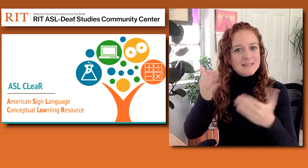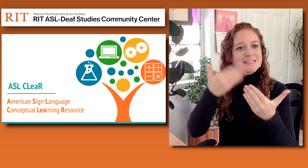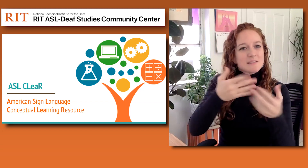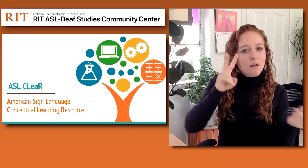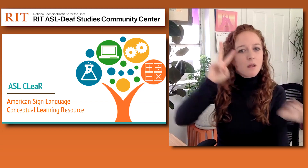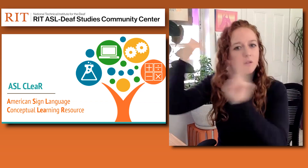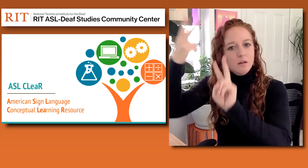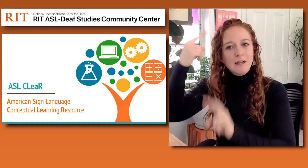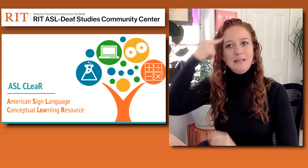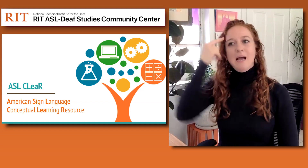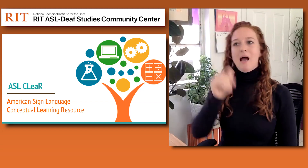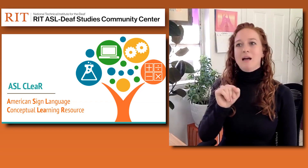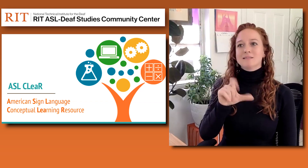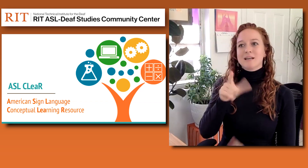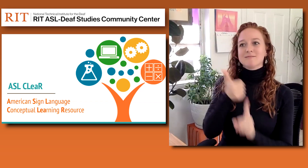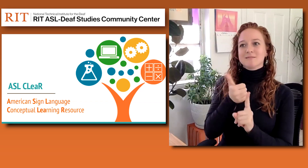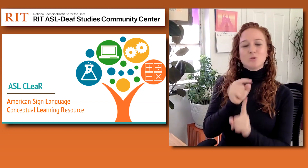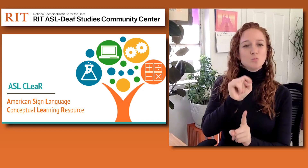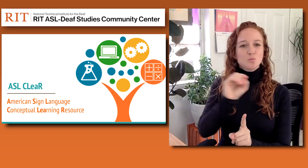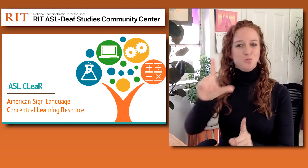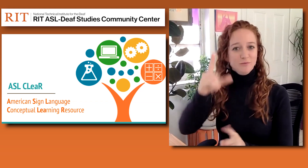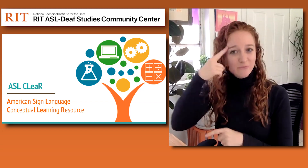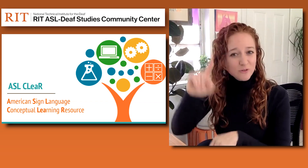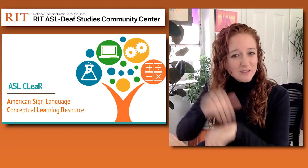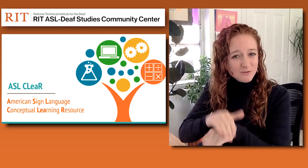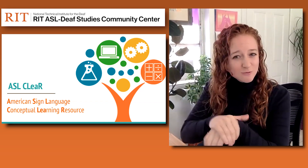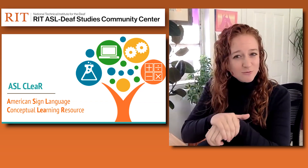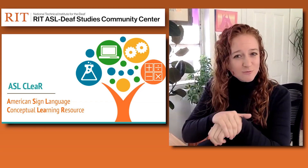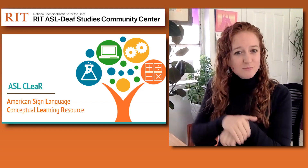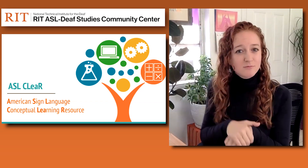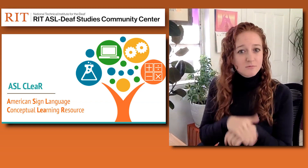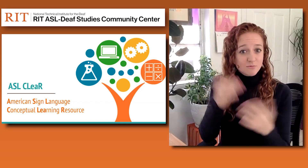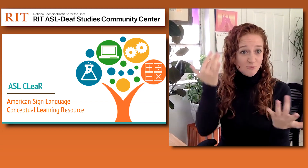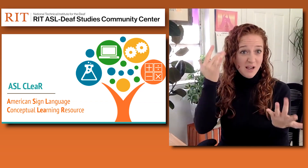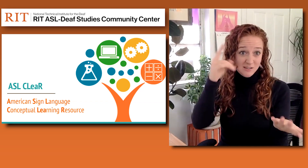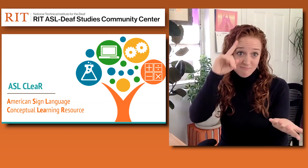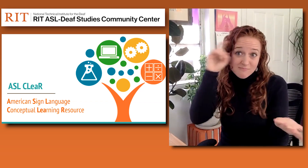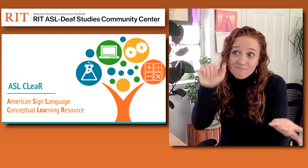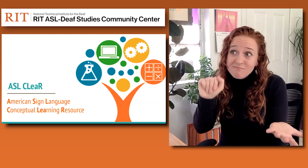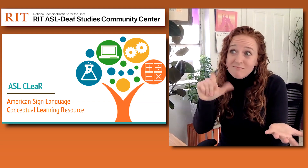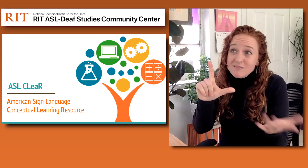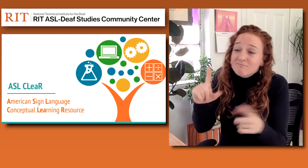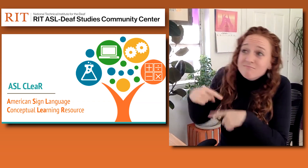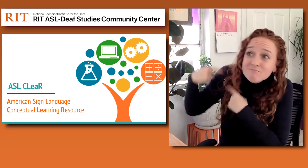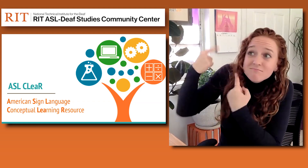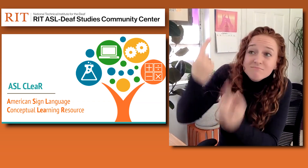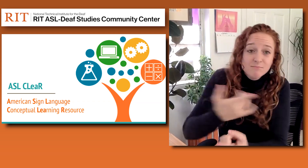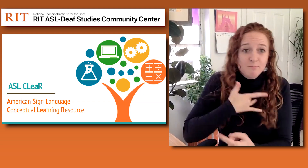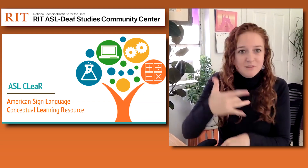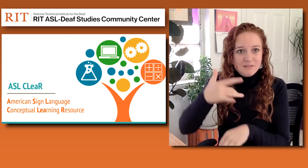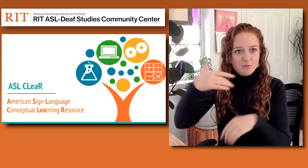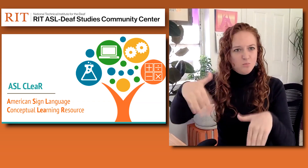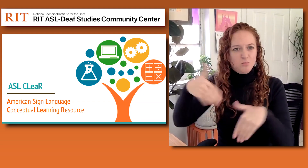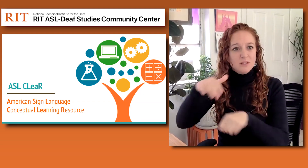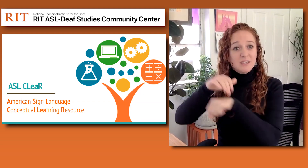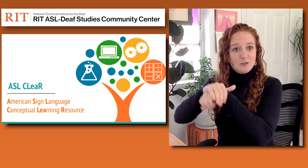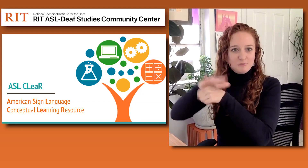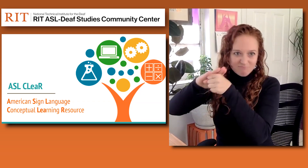but had Spanish language on his mouth. So, honestly, there's got to be a way